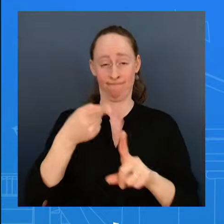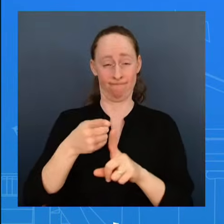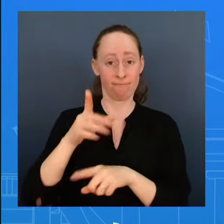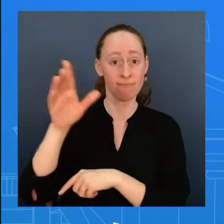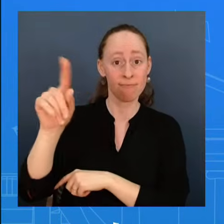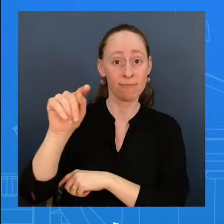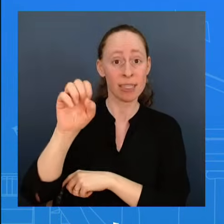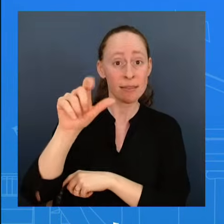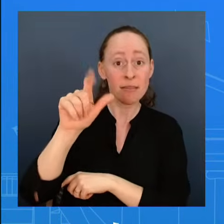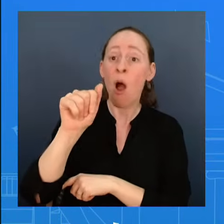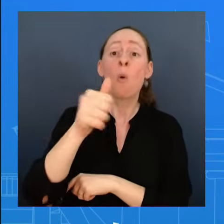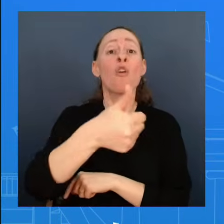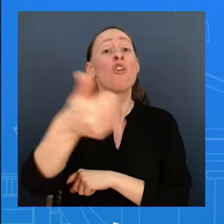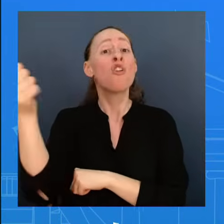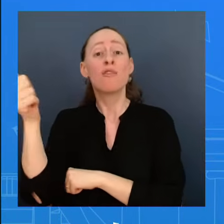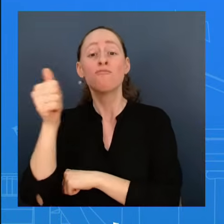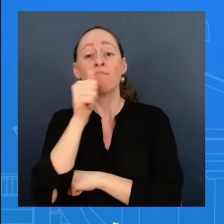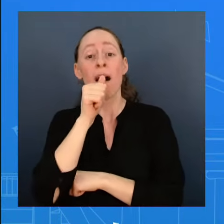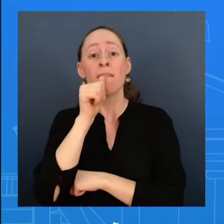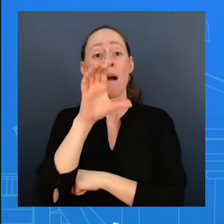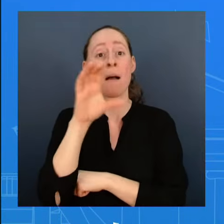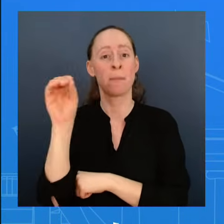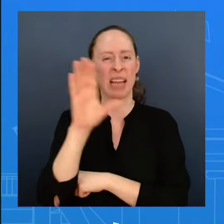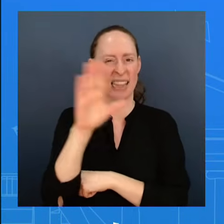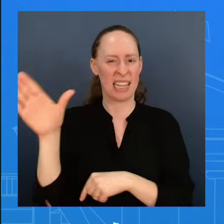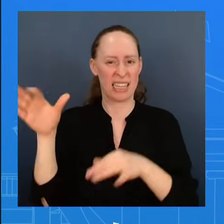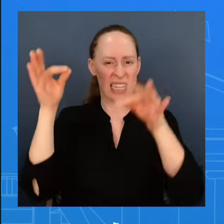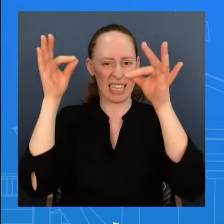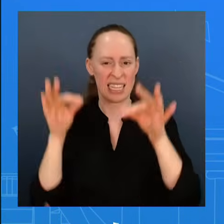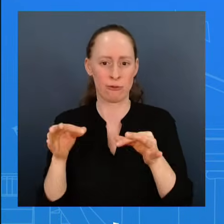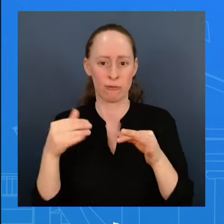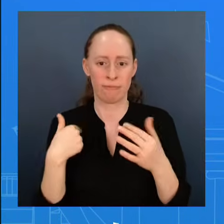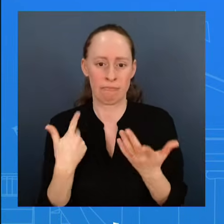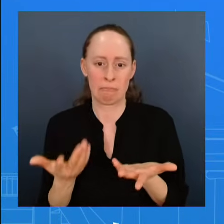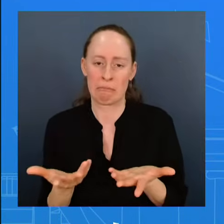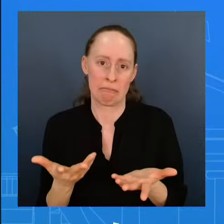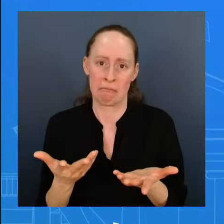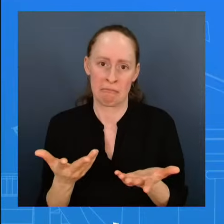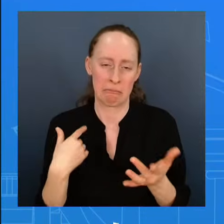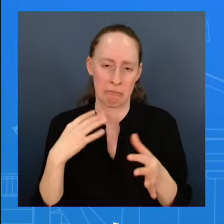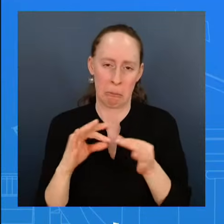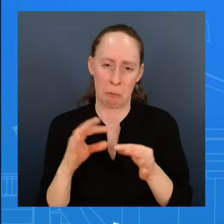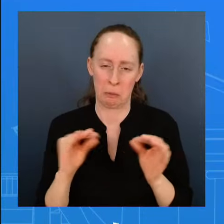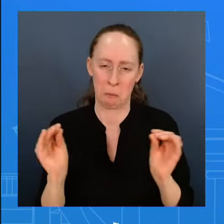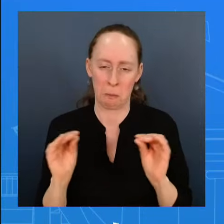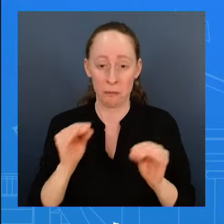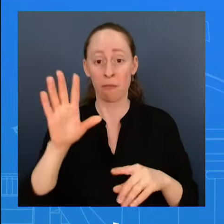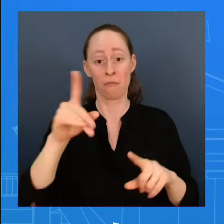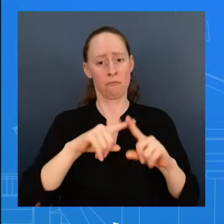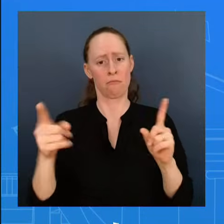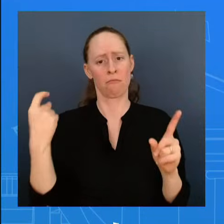What I will say broadly is that we -- you know, we brought together public and private sectors to build a convenient and reliable national